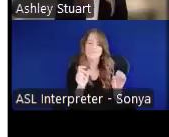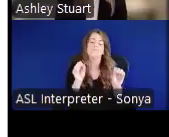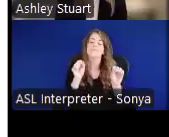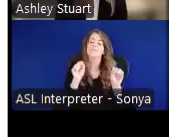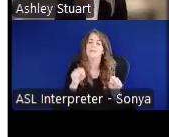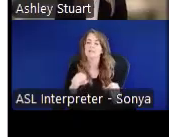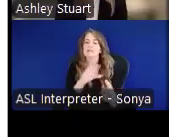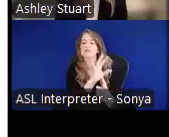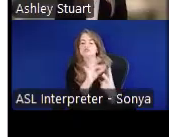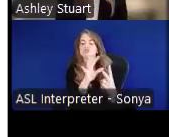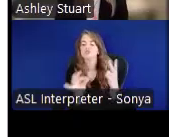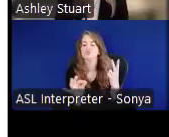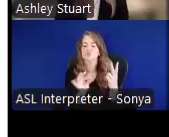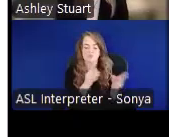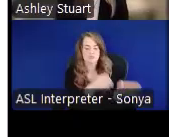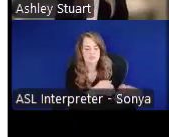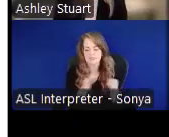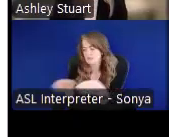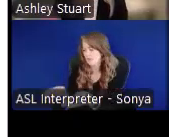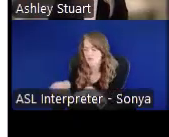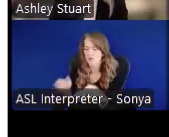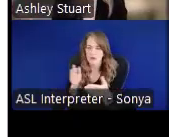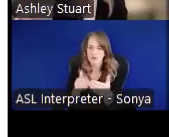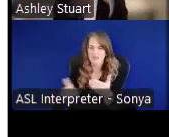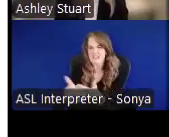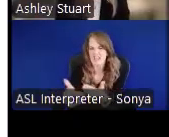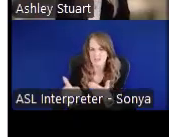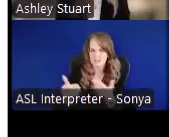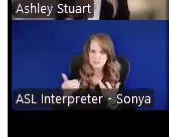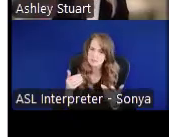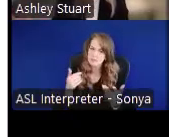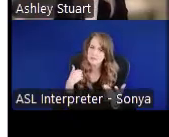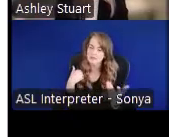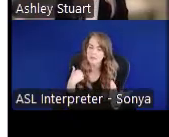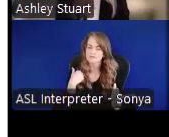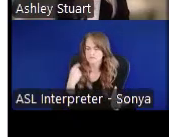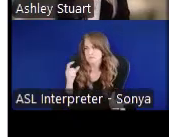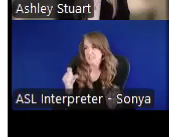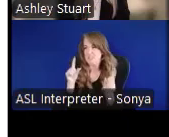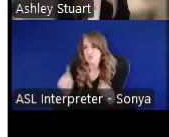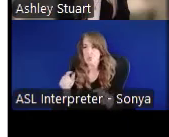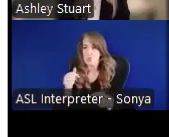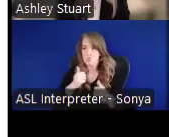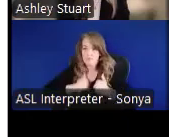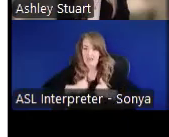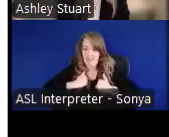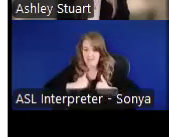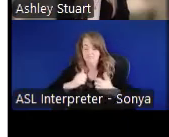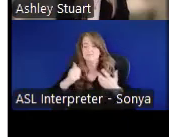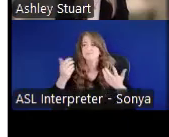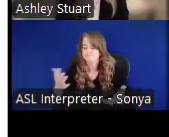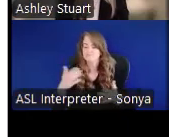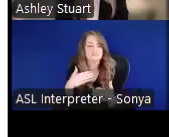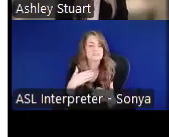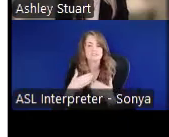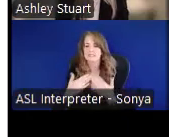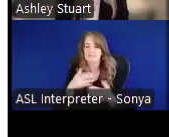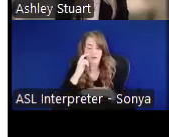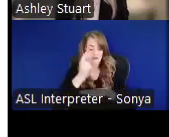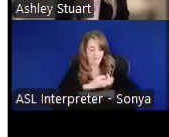which path they take forward. So we need them to get to the bath. It doesn't really matter if they crawl like a bear to the